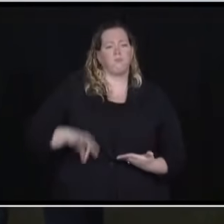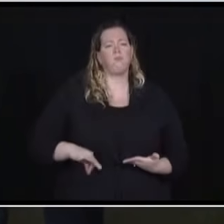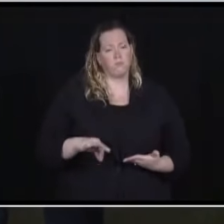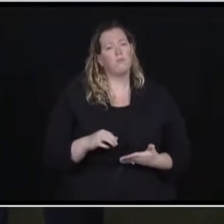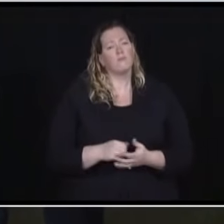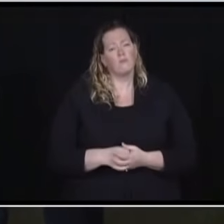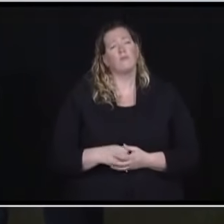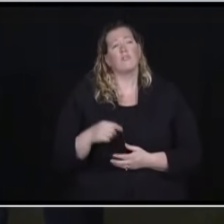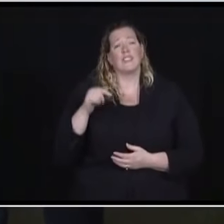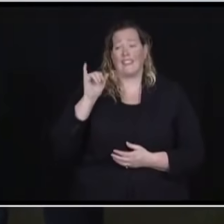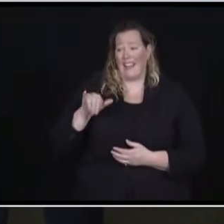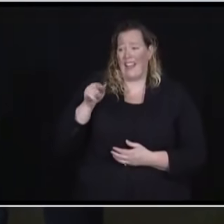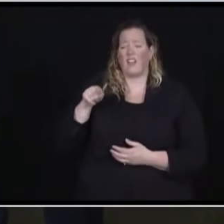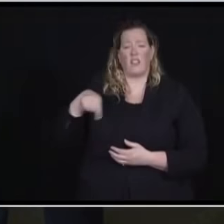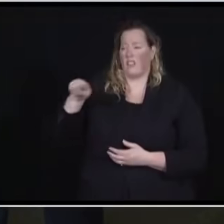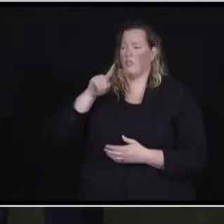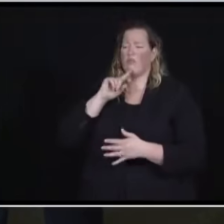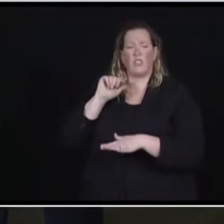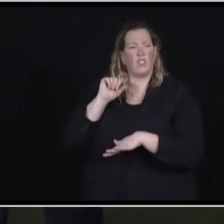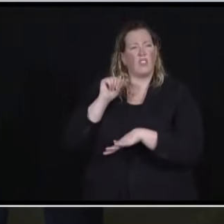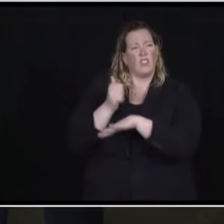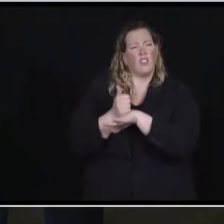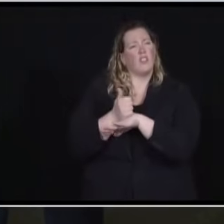undertaking.